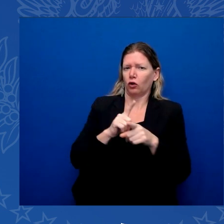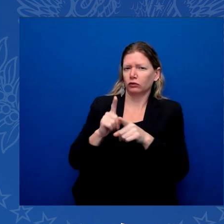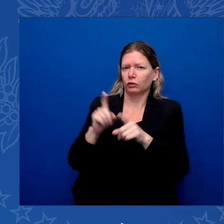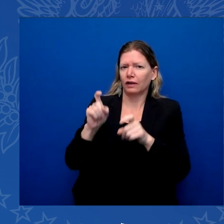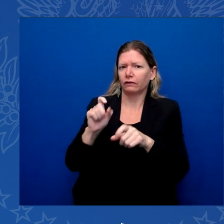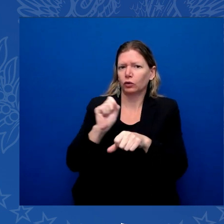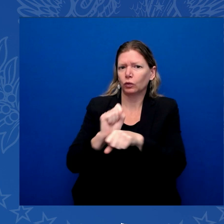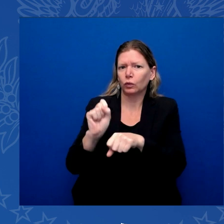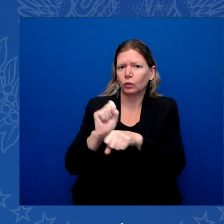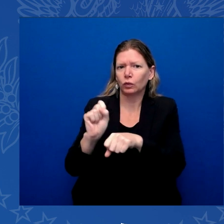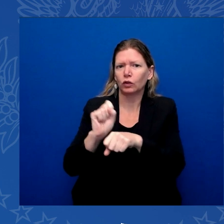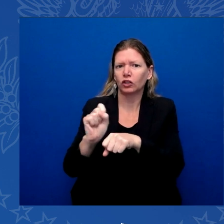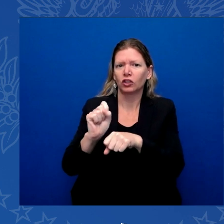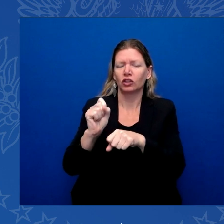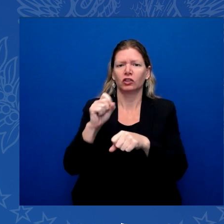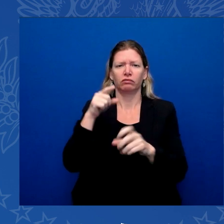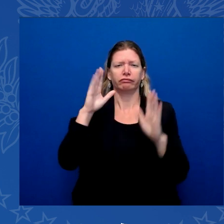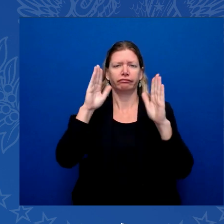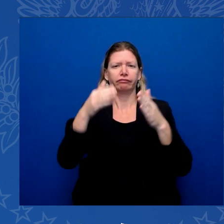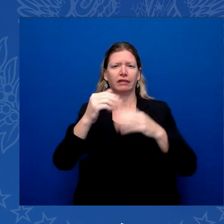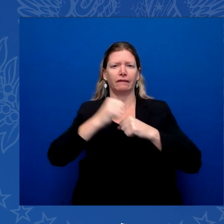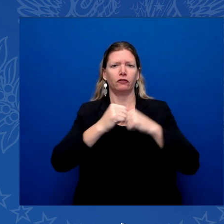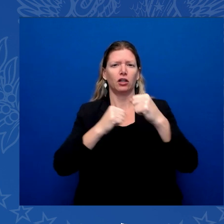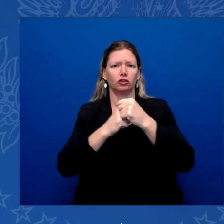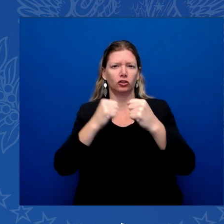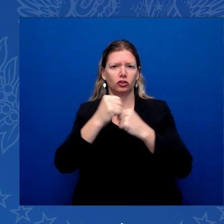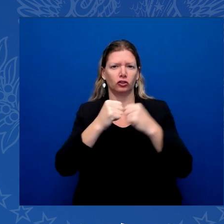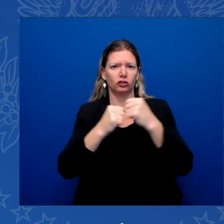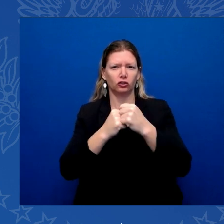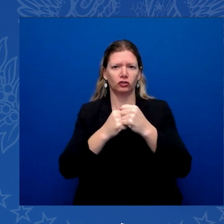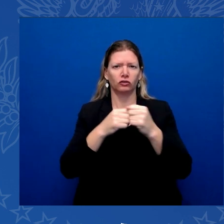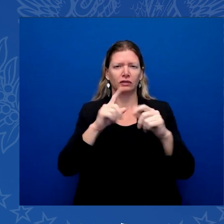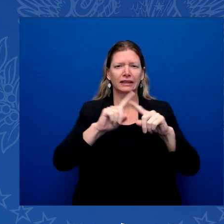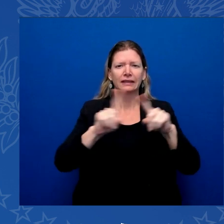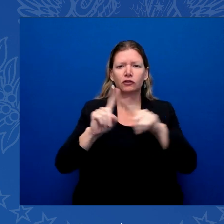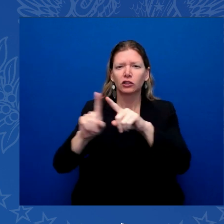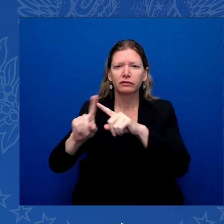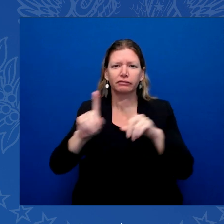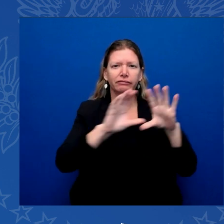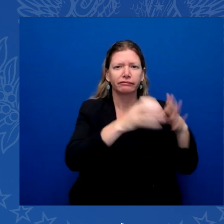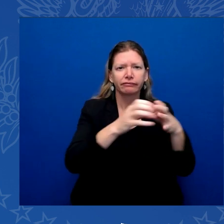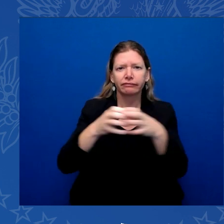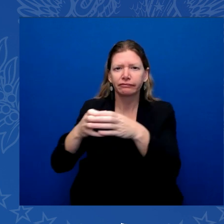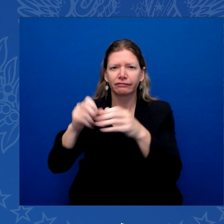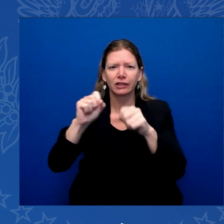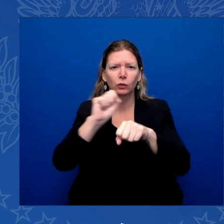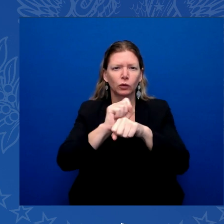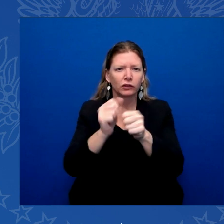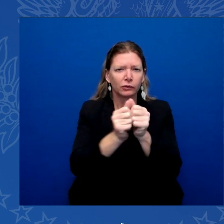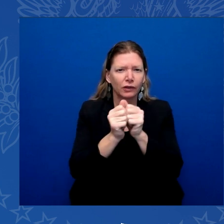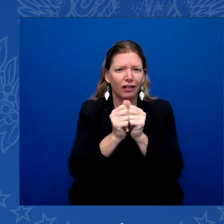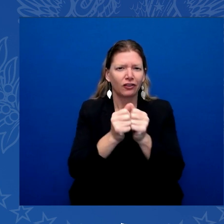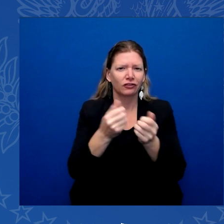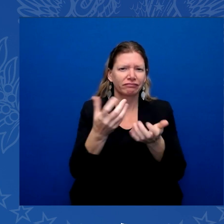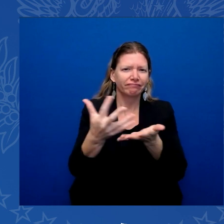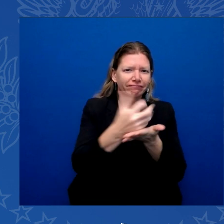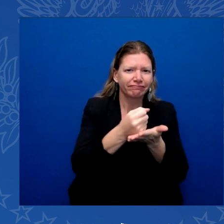the institutions that can work on financing. And for this, I think it is also important to want